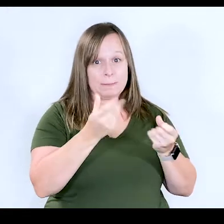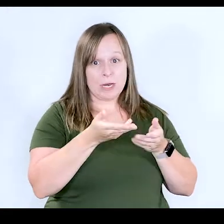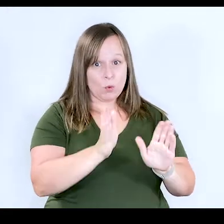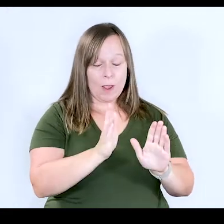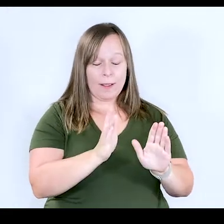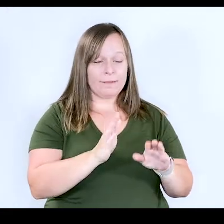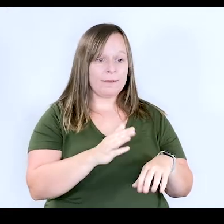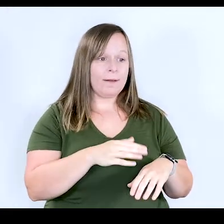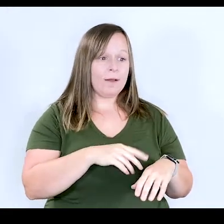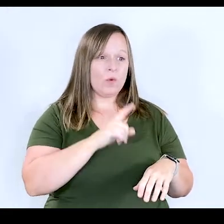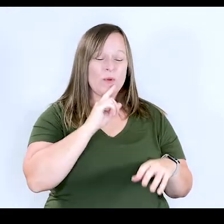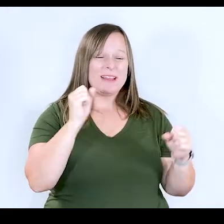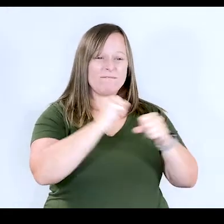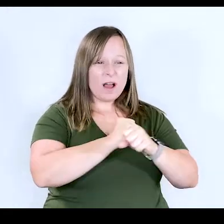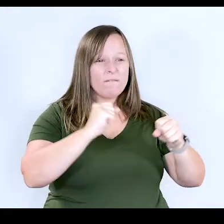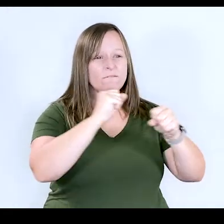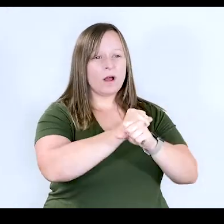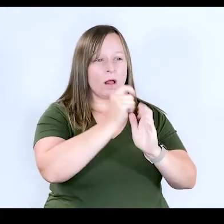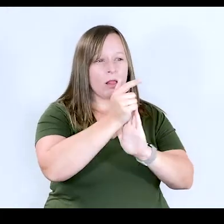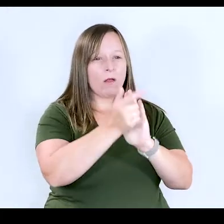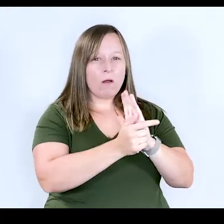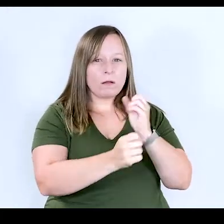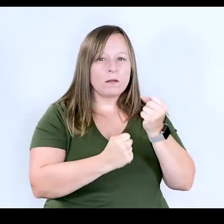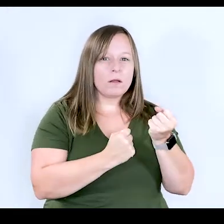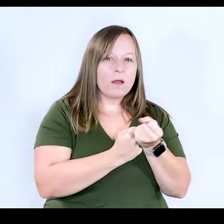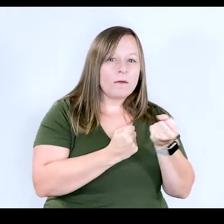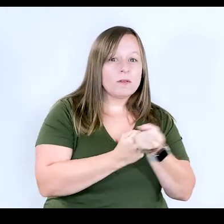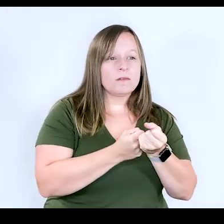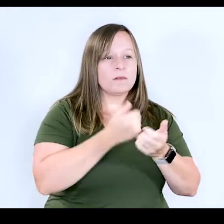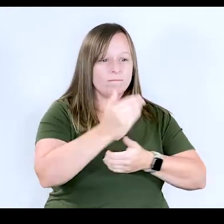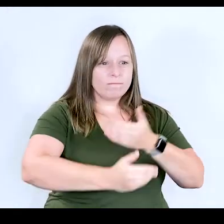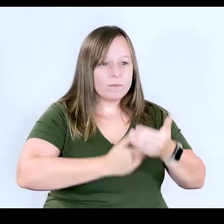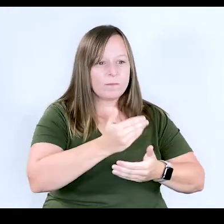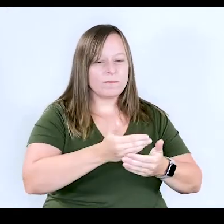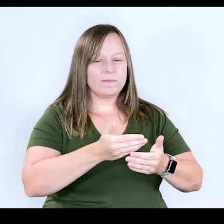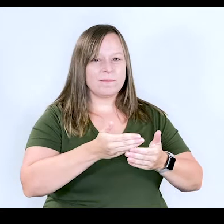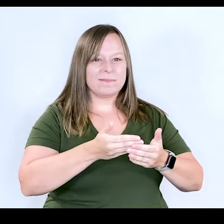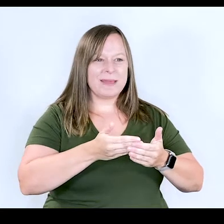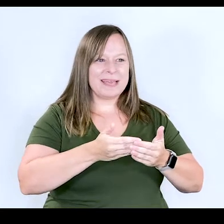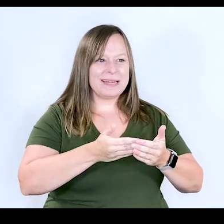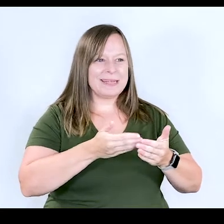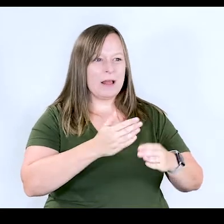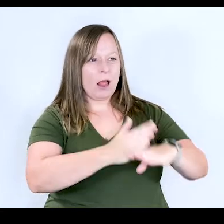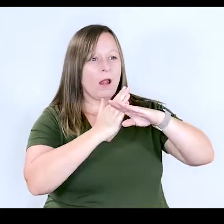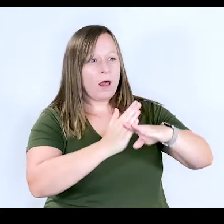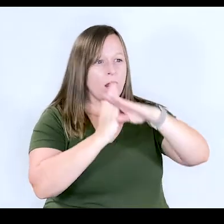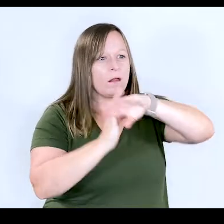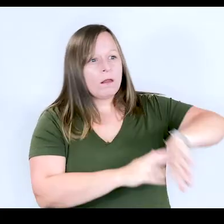and we're really fighting through litigation advocacy to make the pathways more accessible.